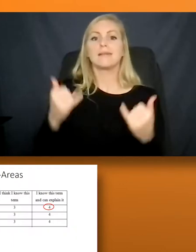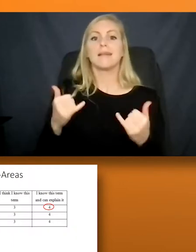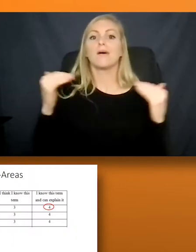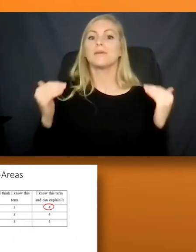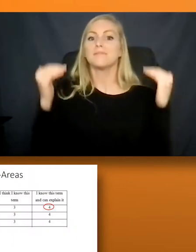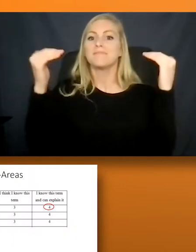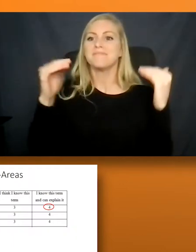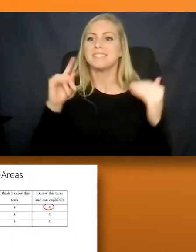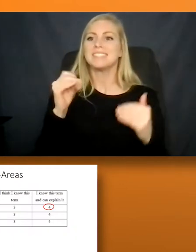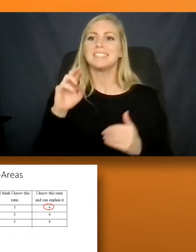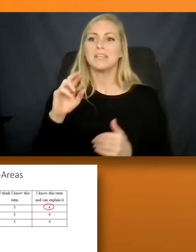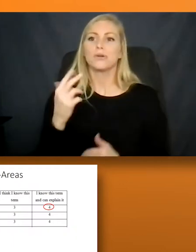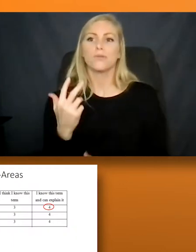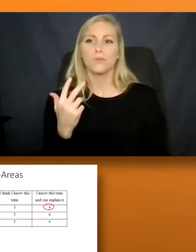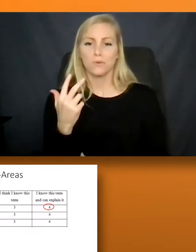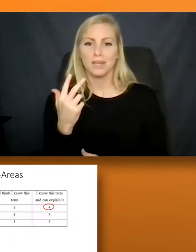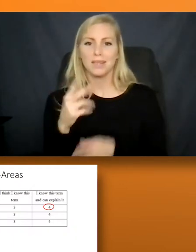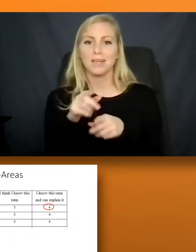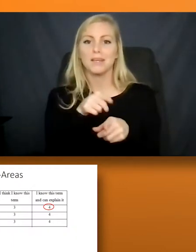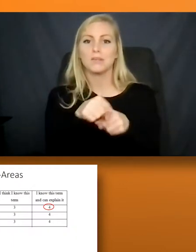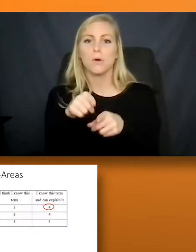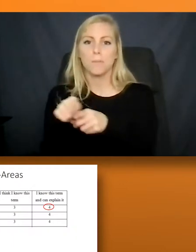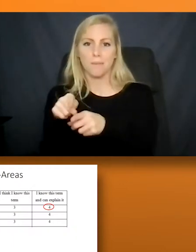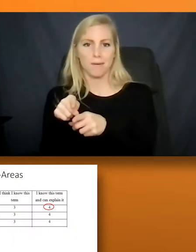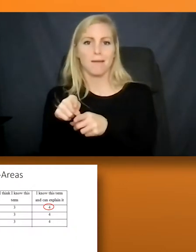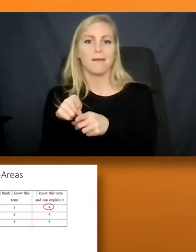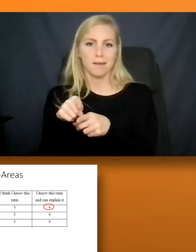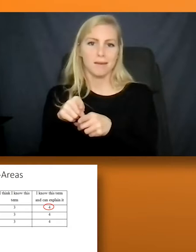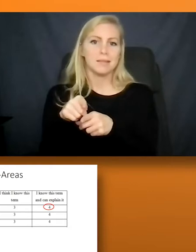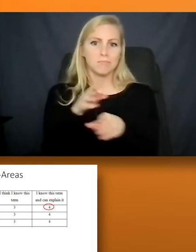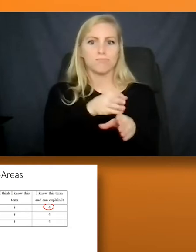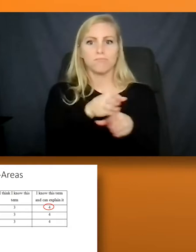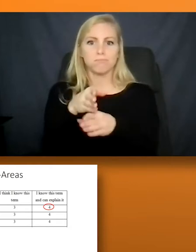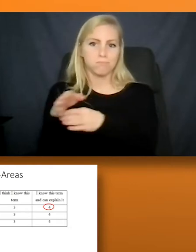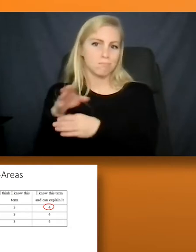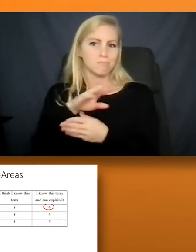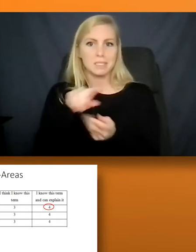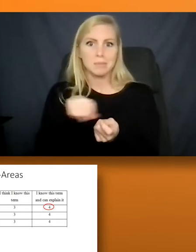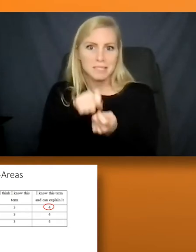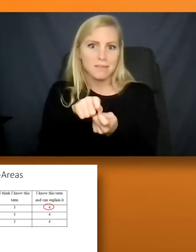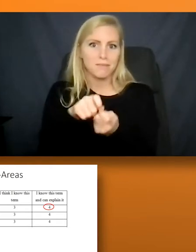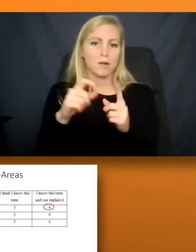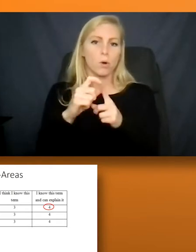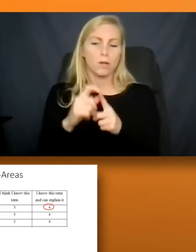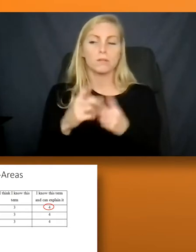or the tier 3 domain specific words. These are words that are specific to your discipline,